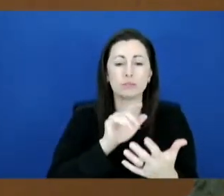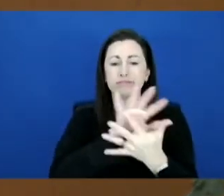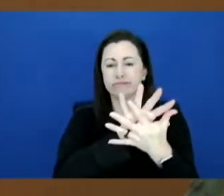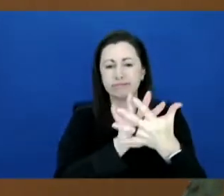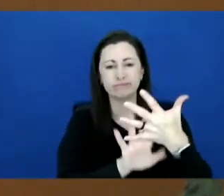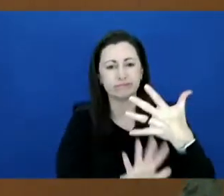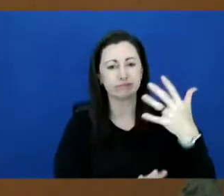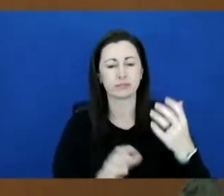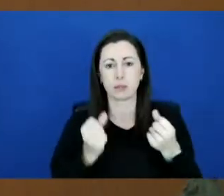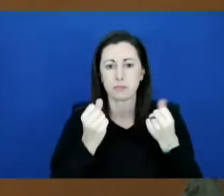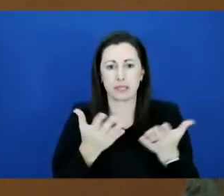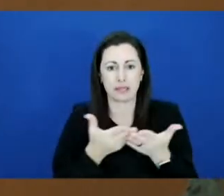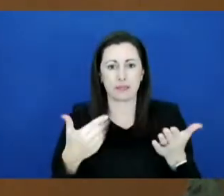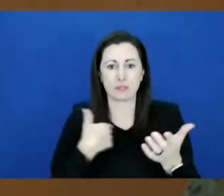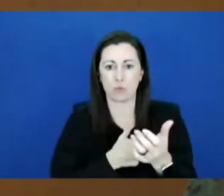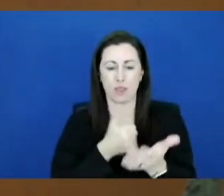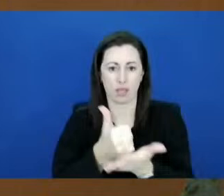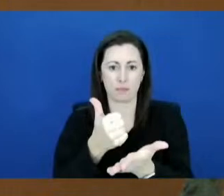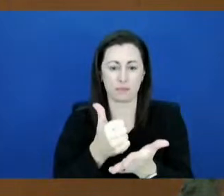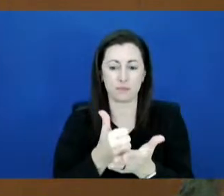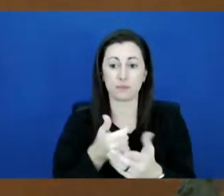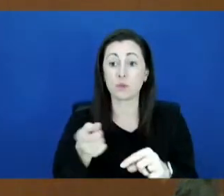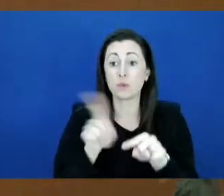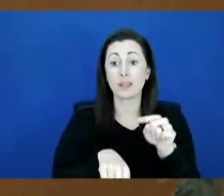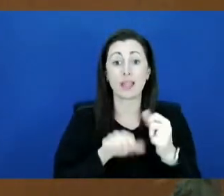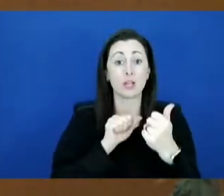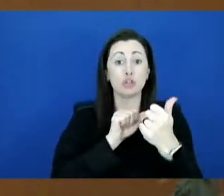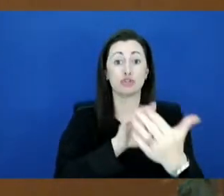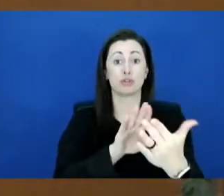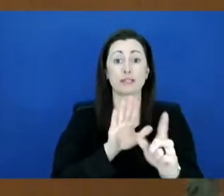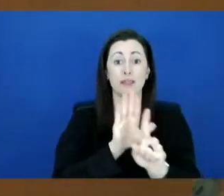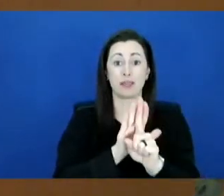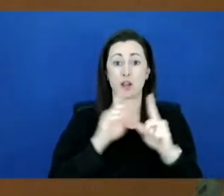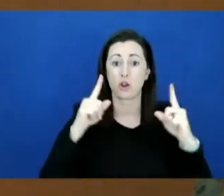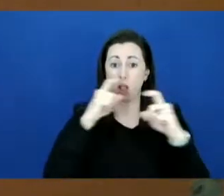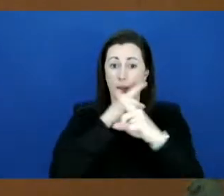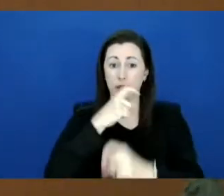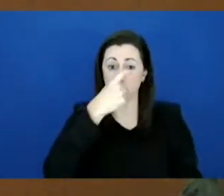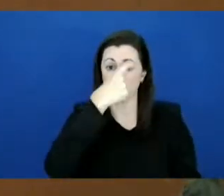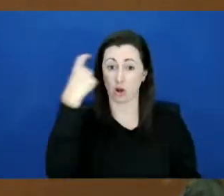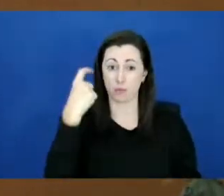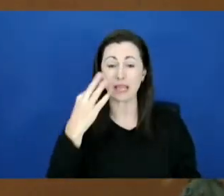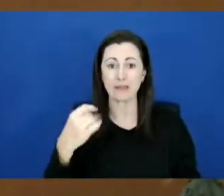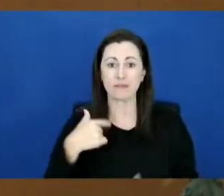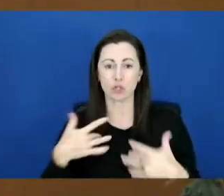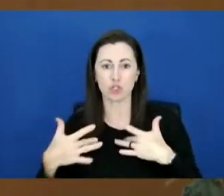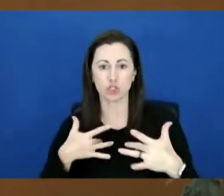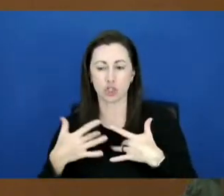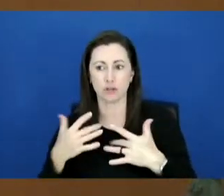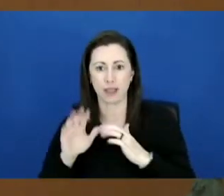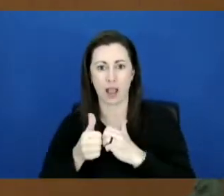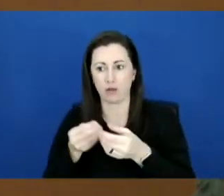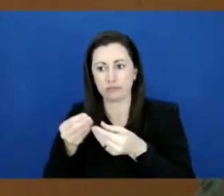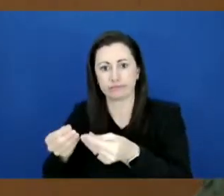KIDS IN SCHOOL AND THE LIST GOES ON AND ON. AND IT'S IMPORTANT TO REALIZE